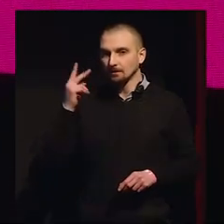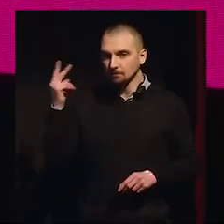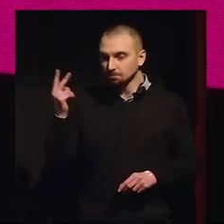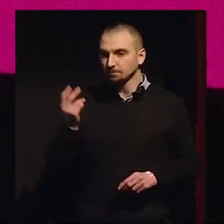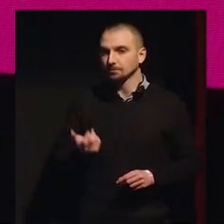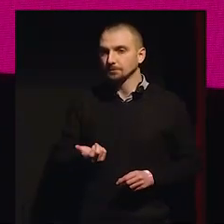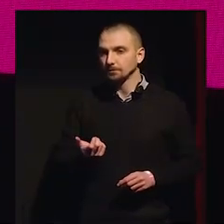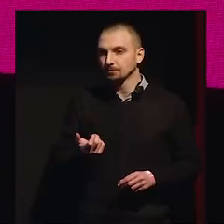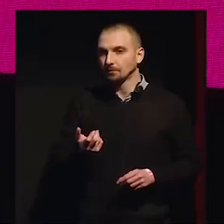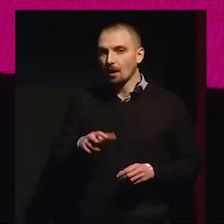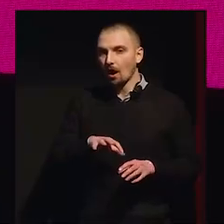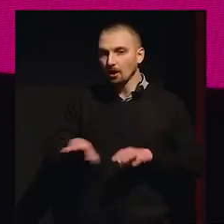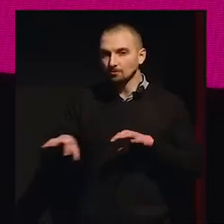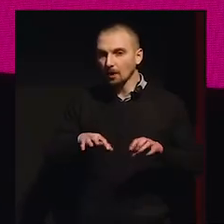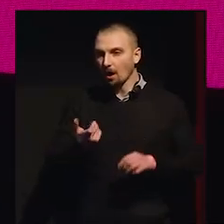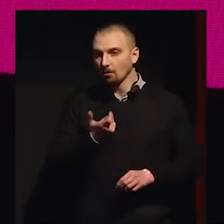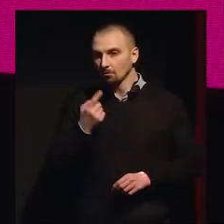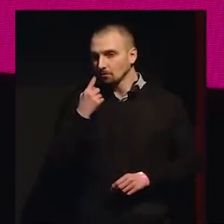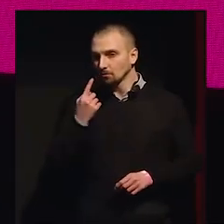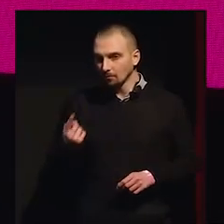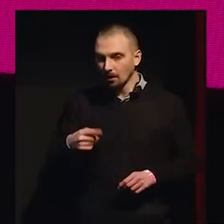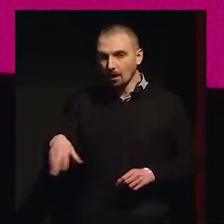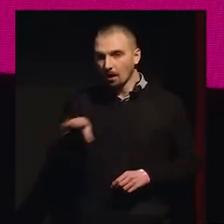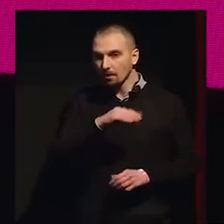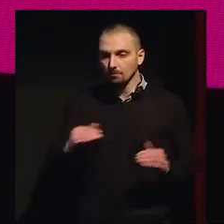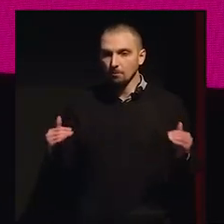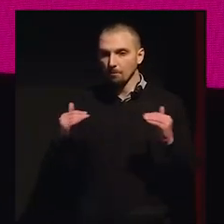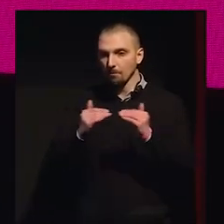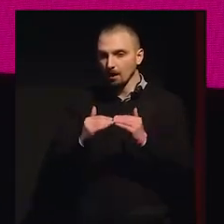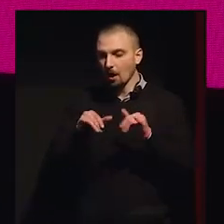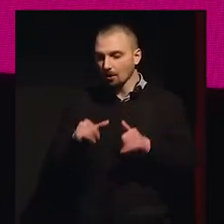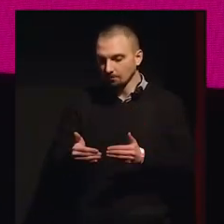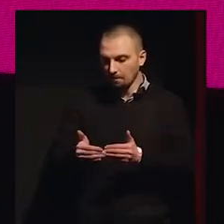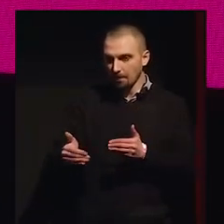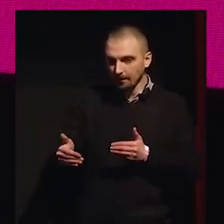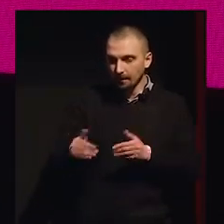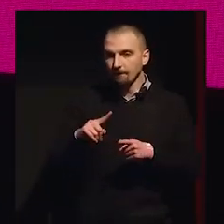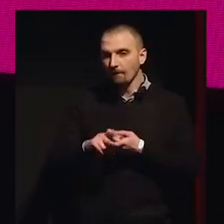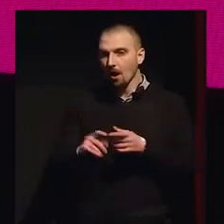and the Discrimination Act, everyone has to treat each other at an equal distance, and equally.